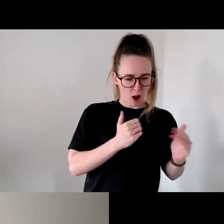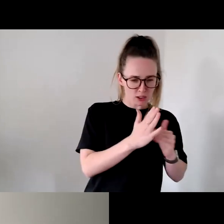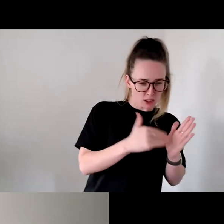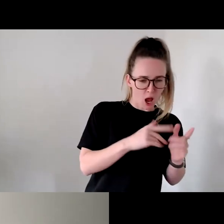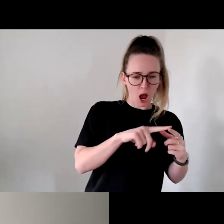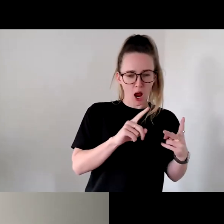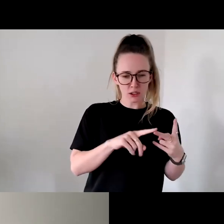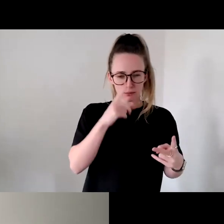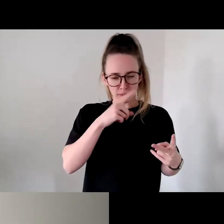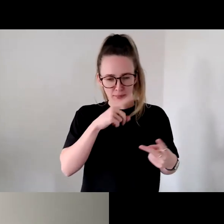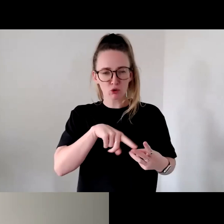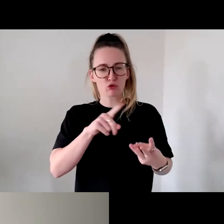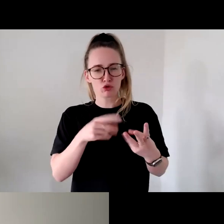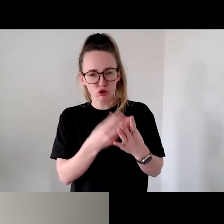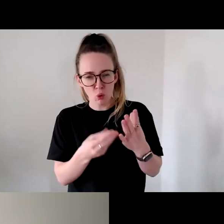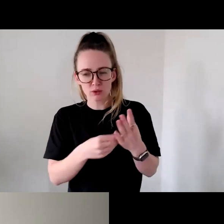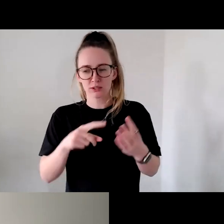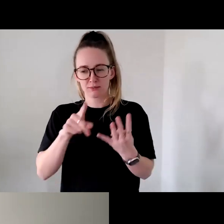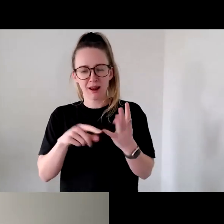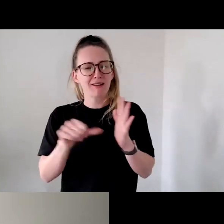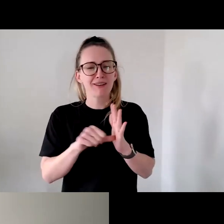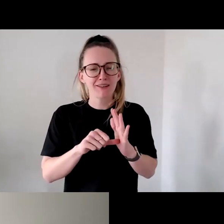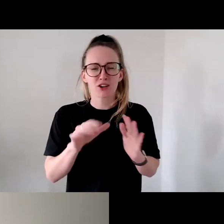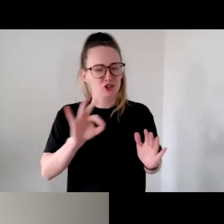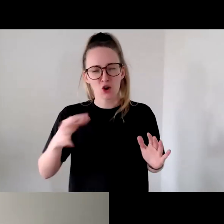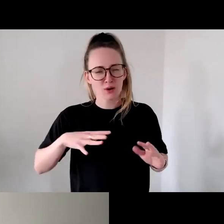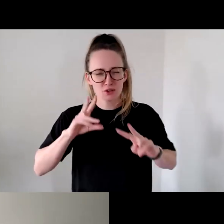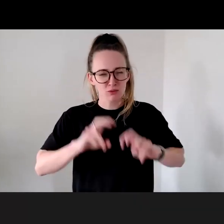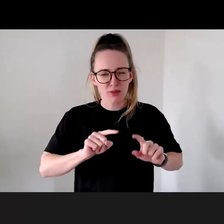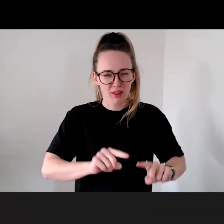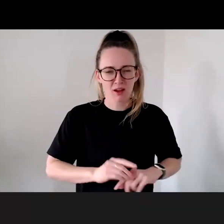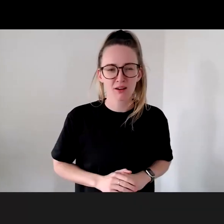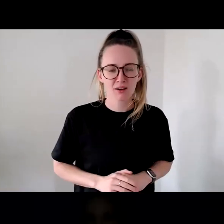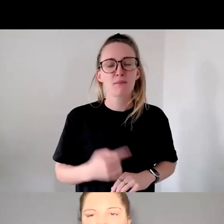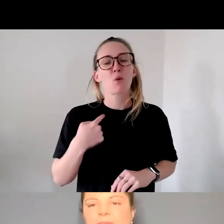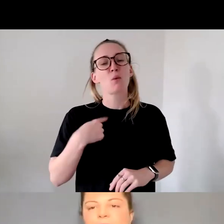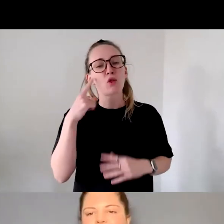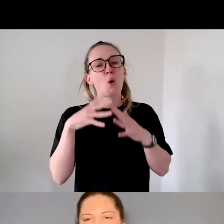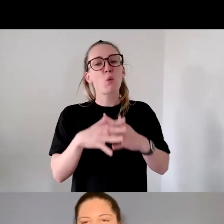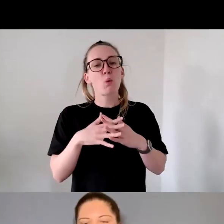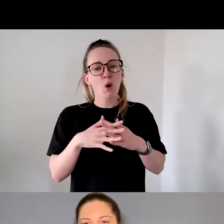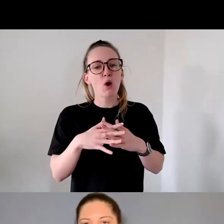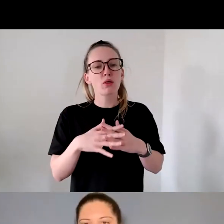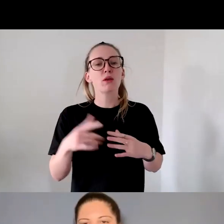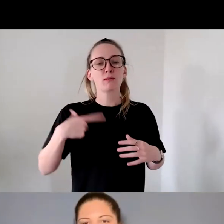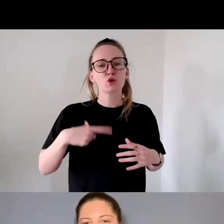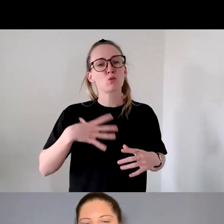resources and practicalities. But we did because the law wants it to be explained.